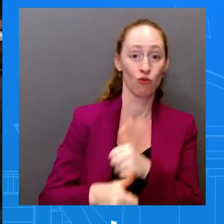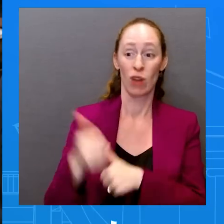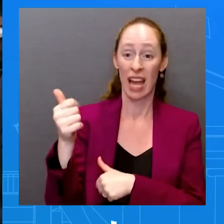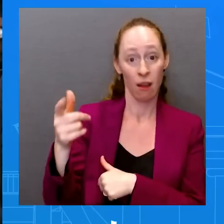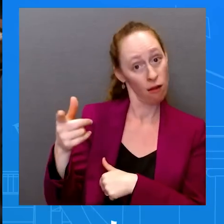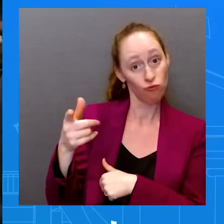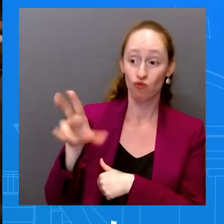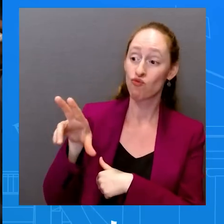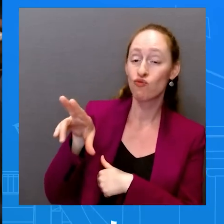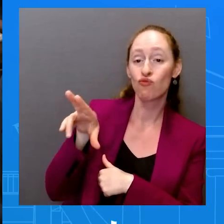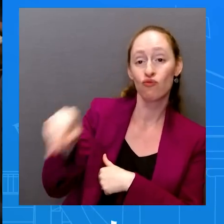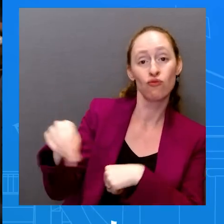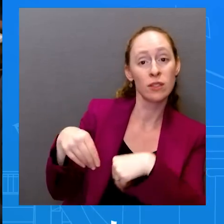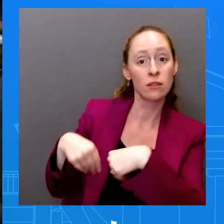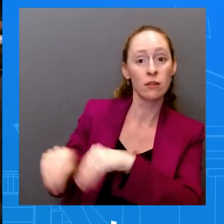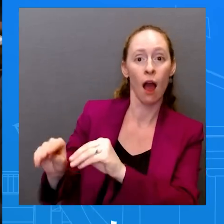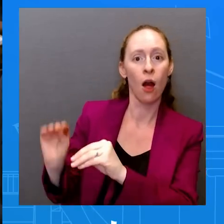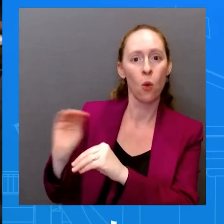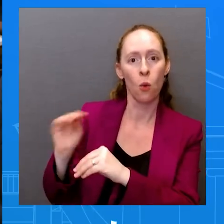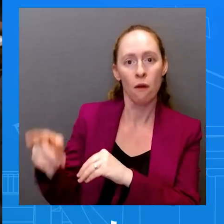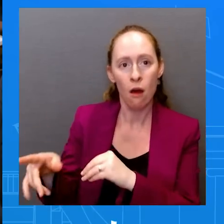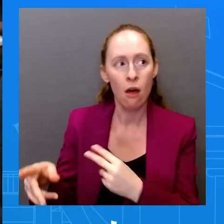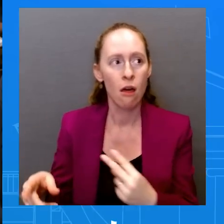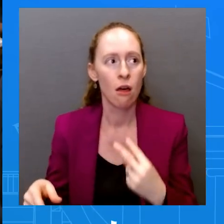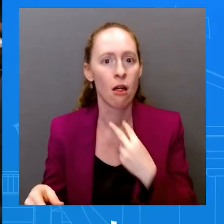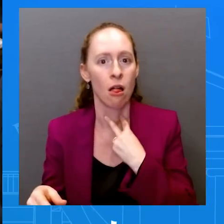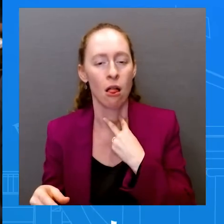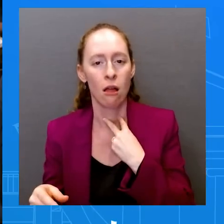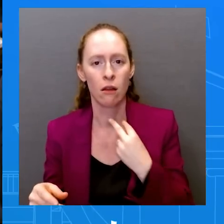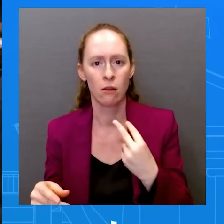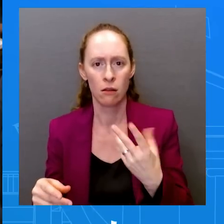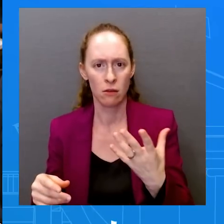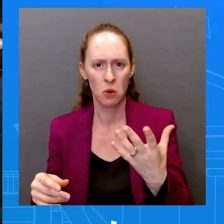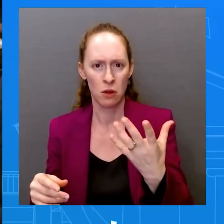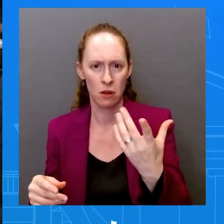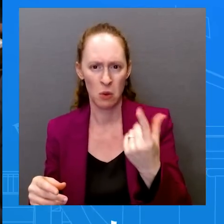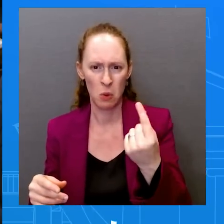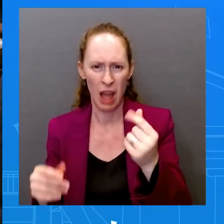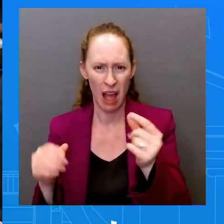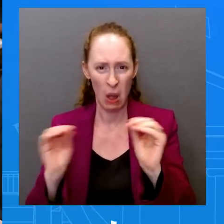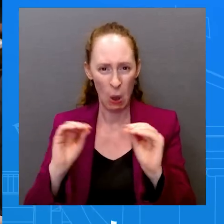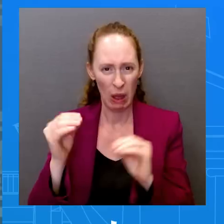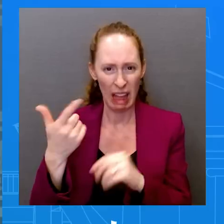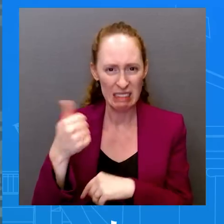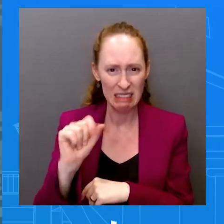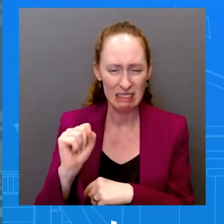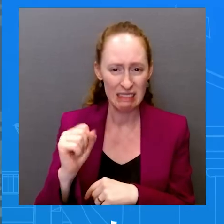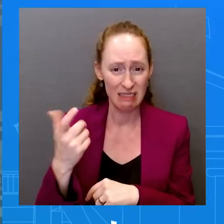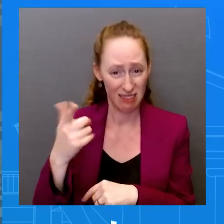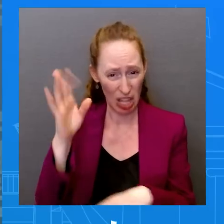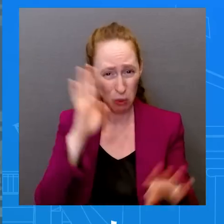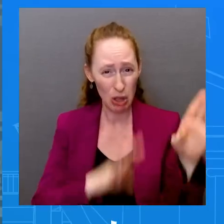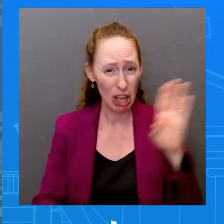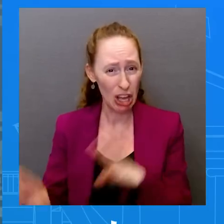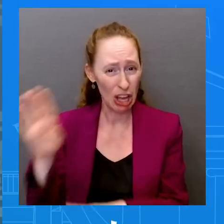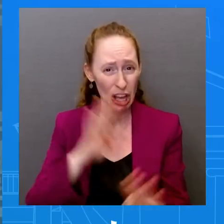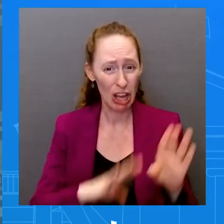you mentioned that they're coming down. Is he concerned about them increasing again? Ms. Jean-Pierre: In -- here in the U.S.?